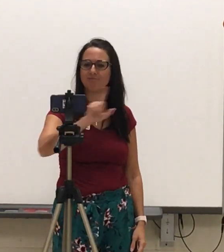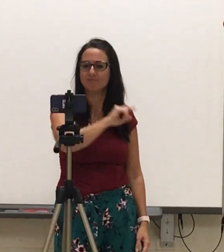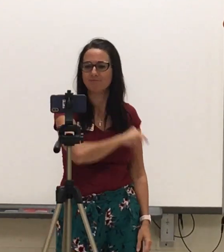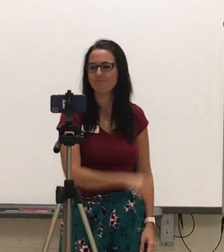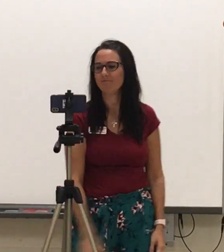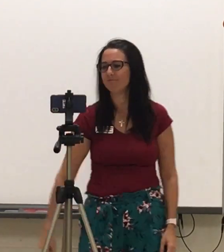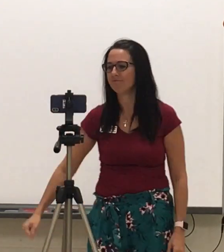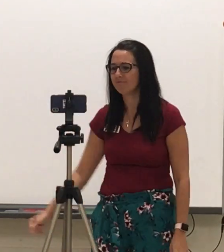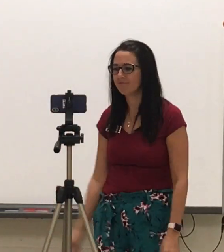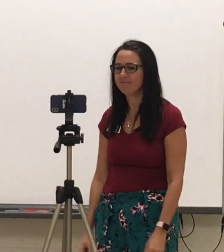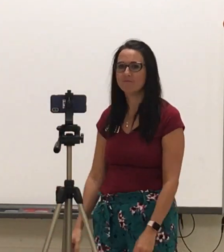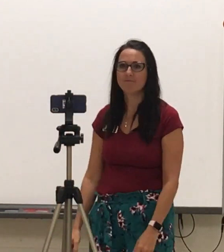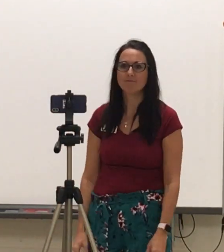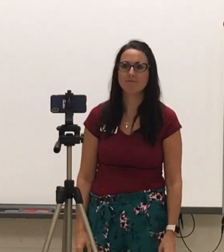Student: What's this mean?